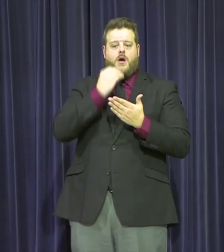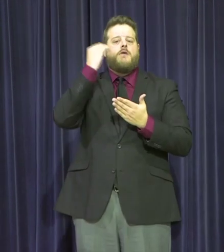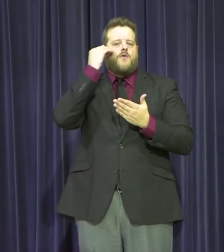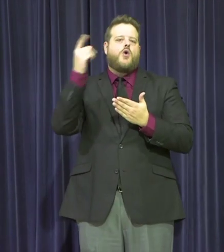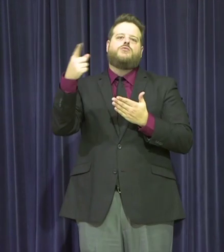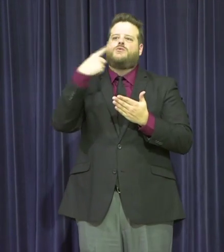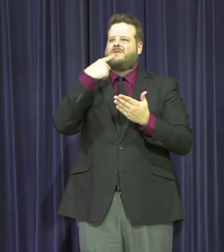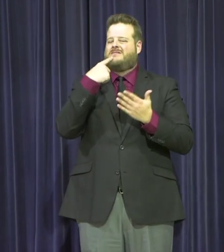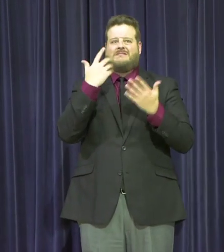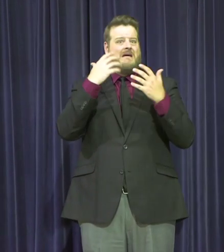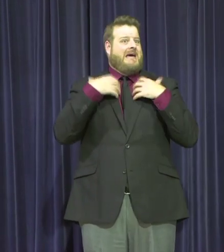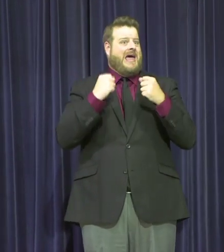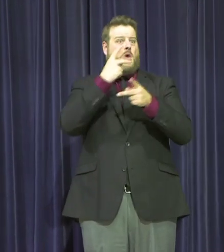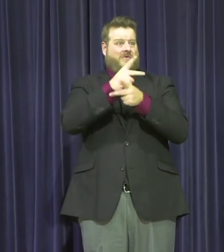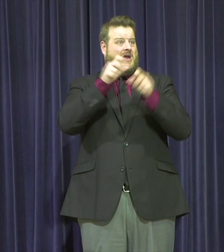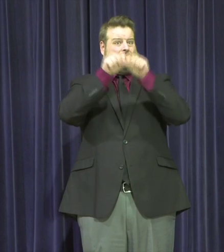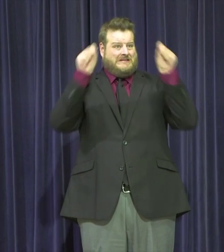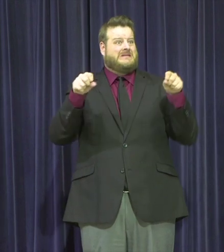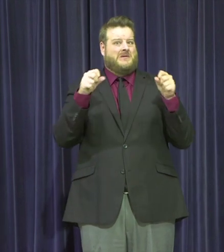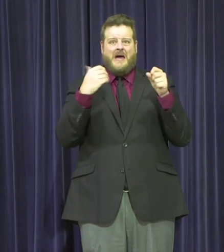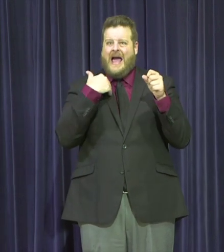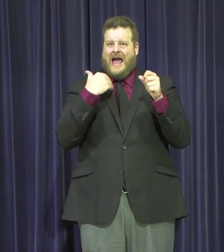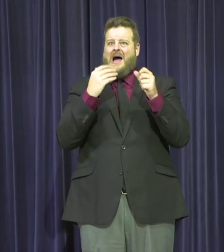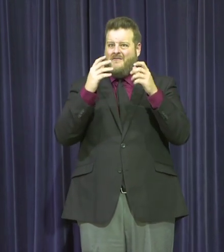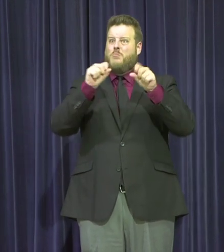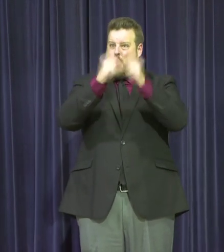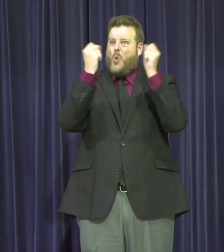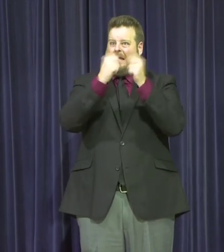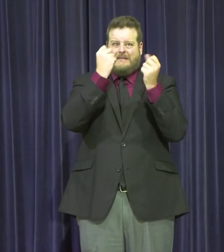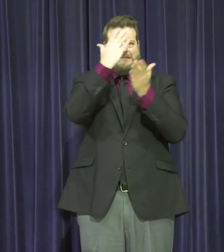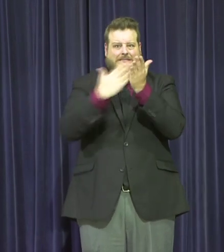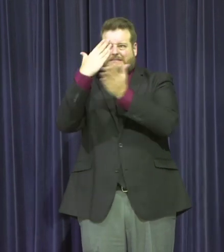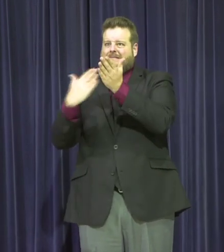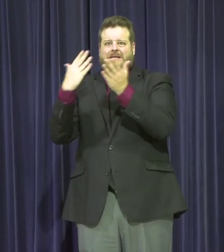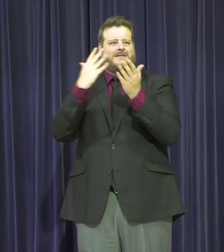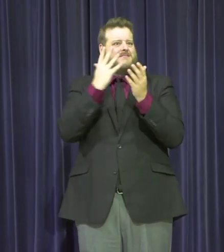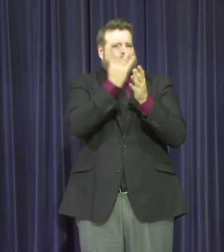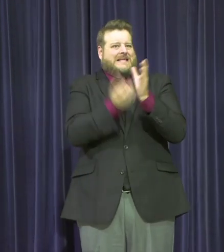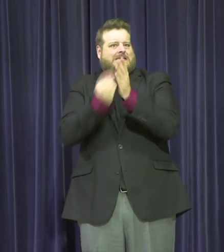parts of the health care system, we know as folks who work in the very complex world.